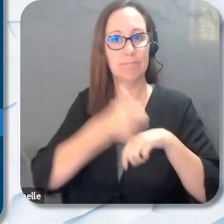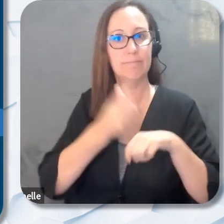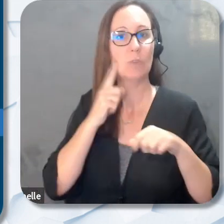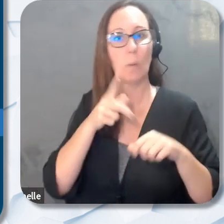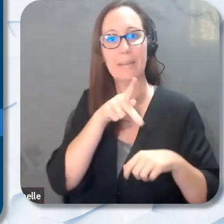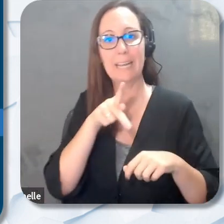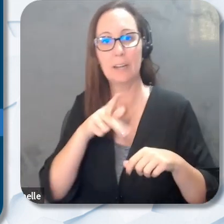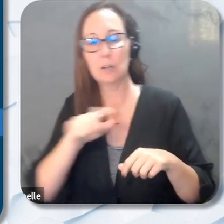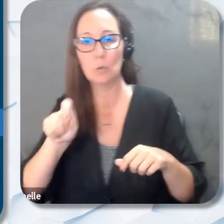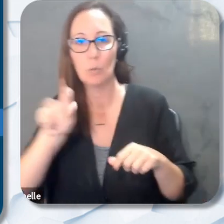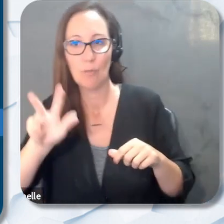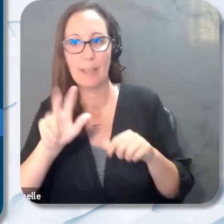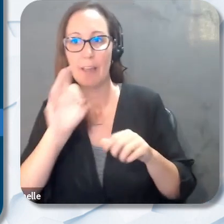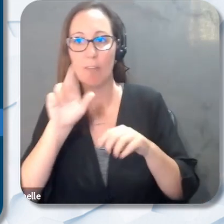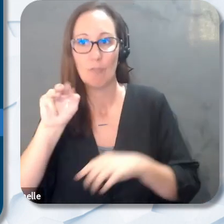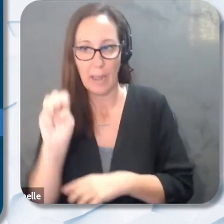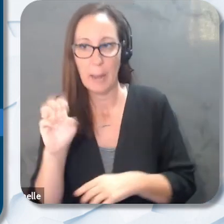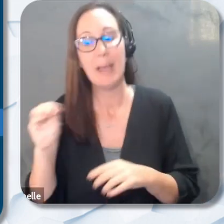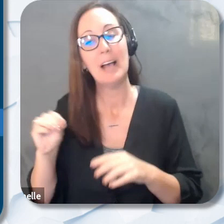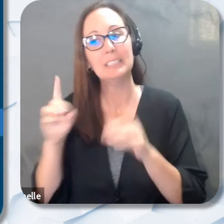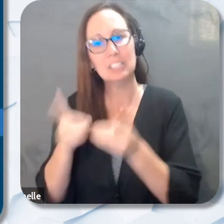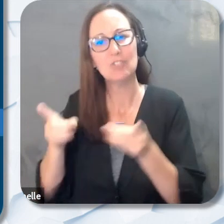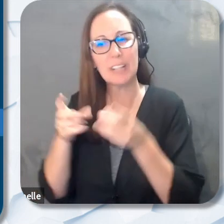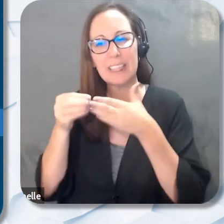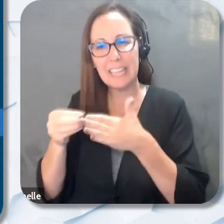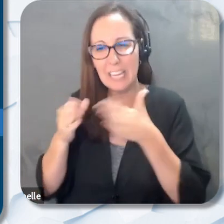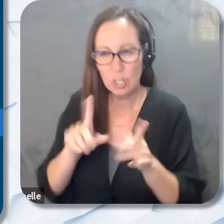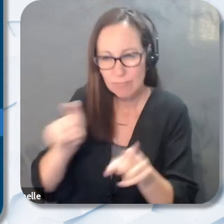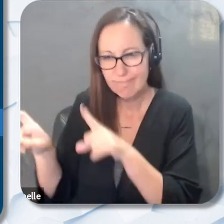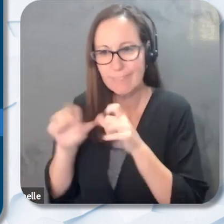district leaders about how they have approached implementation within their own districts.